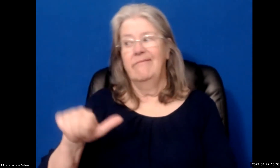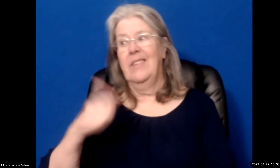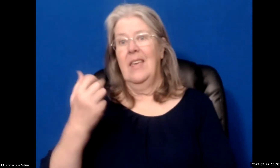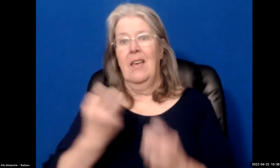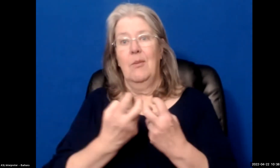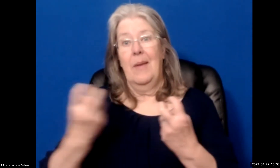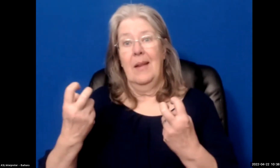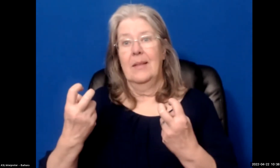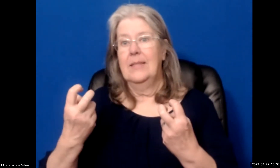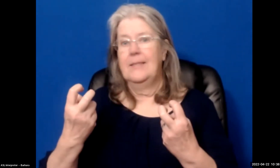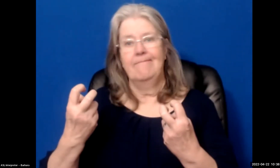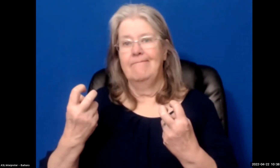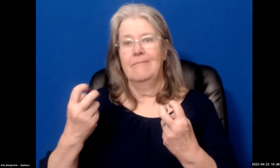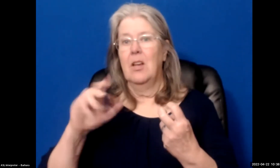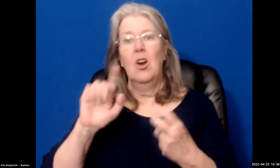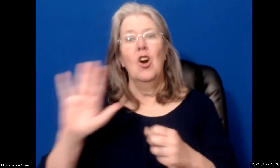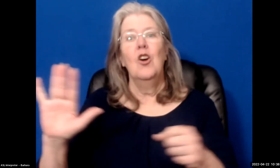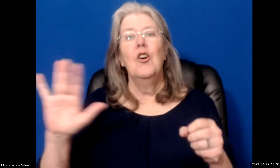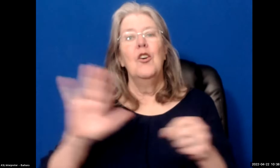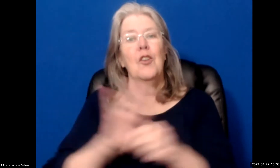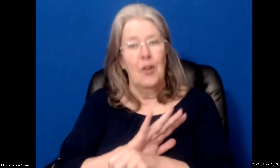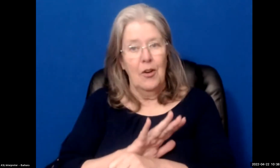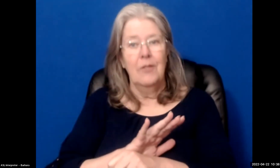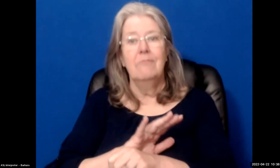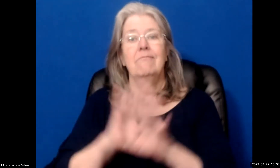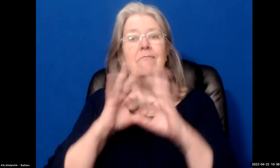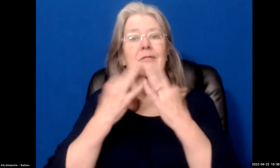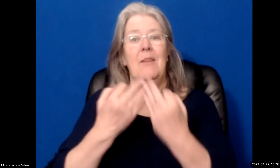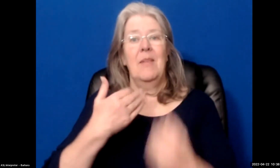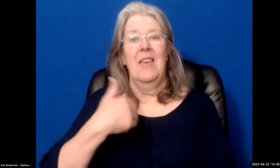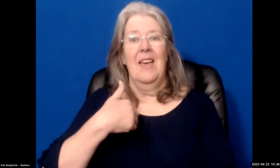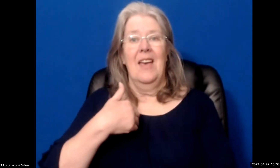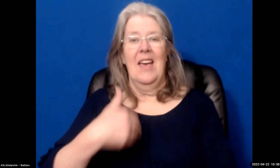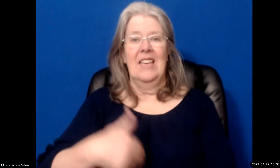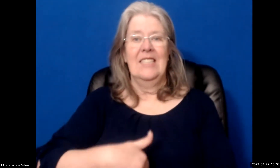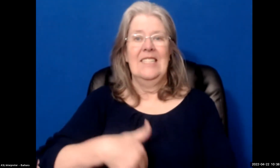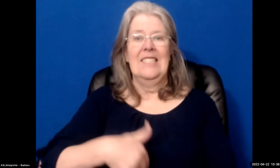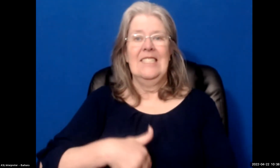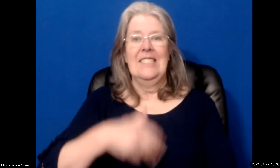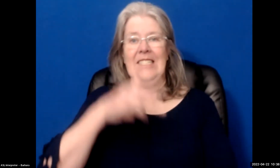her whole family has the stomach bug so that's nothing fun to deal with.